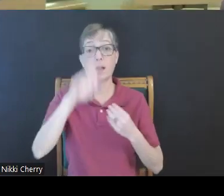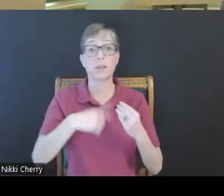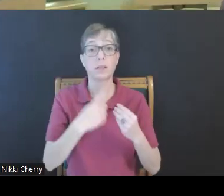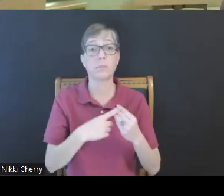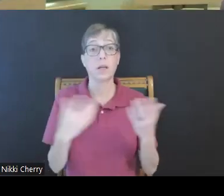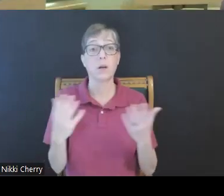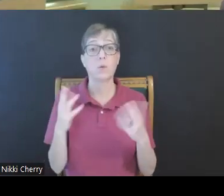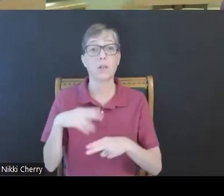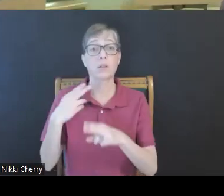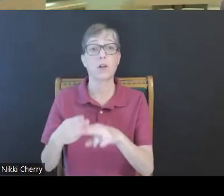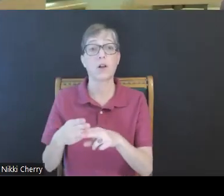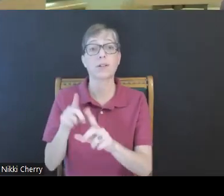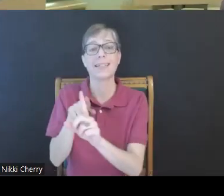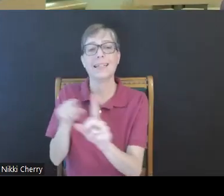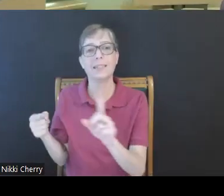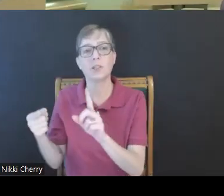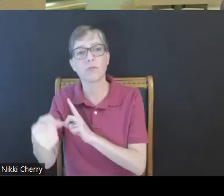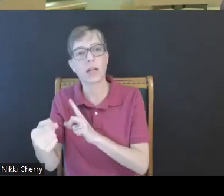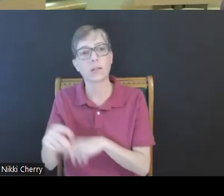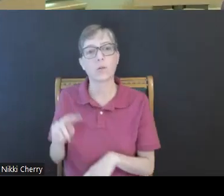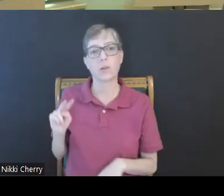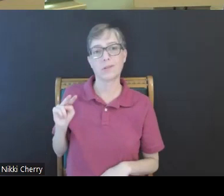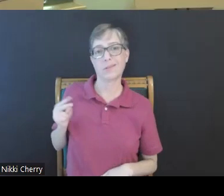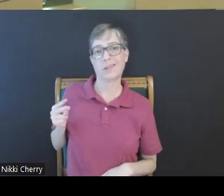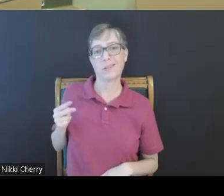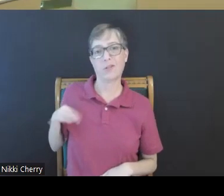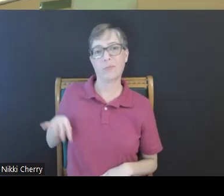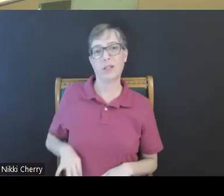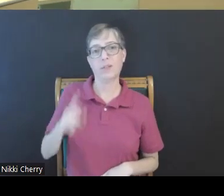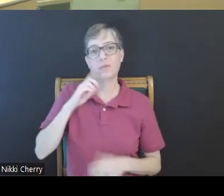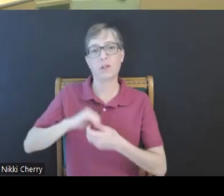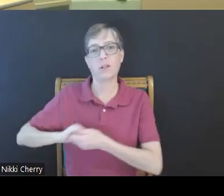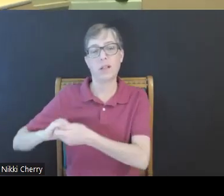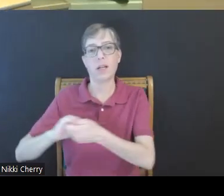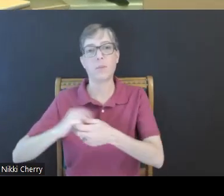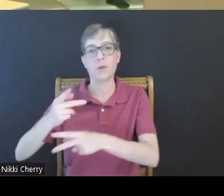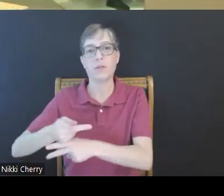or secondary benefits of a collaborative care model and their medical outcomes you mentioned